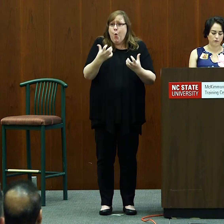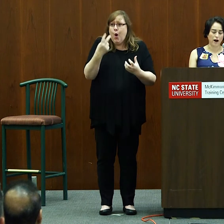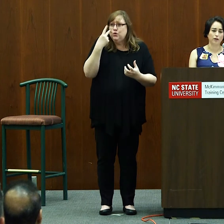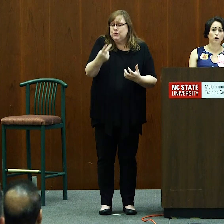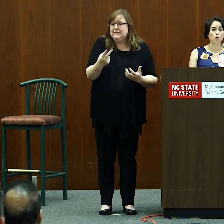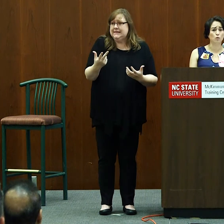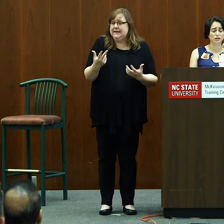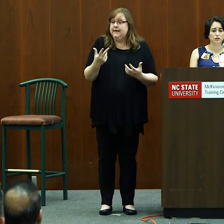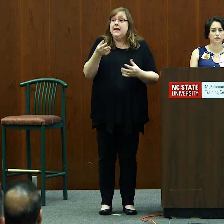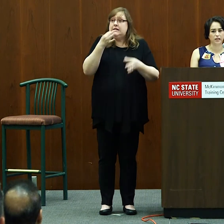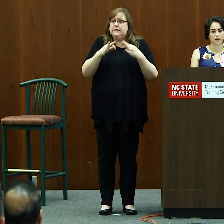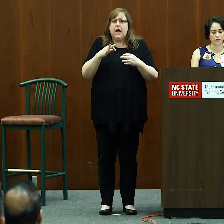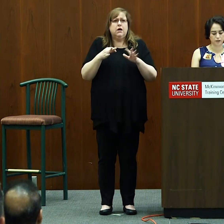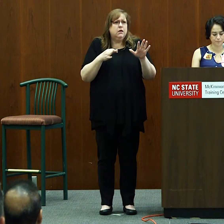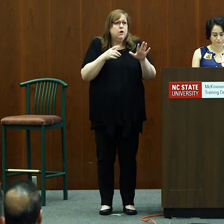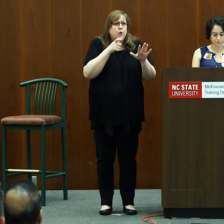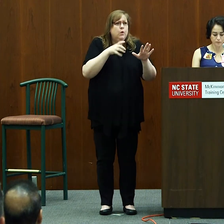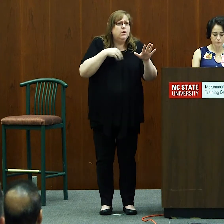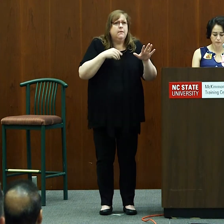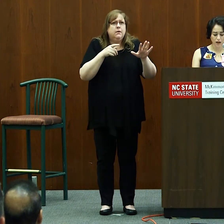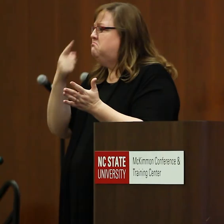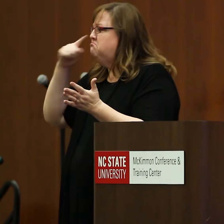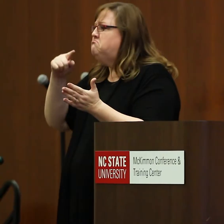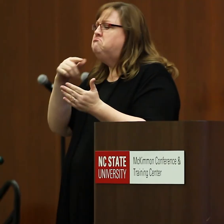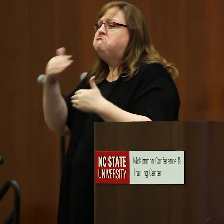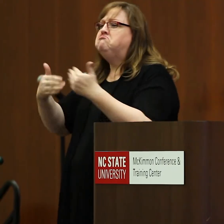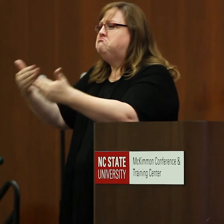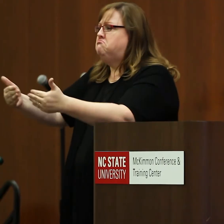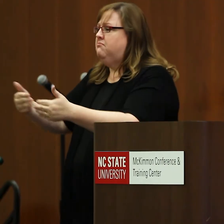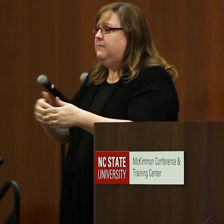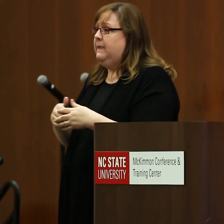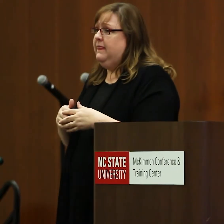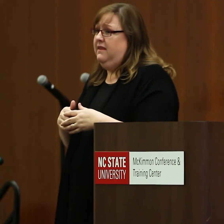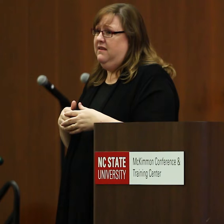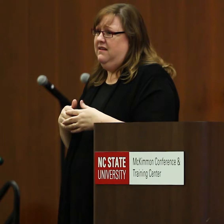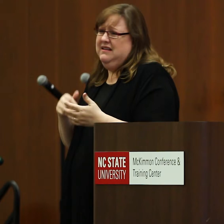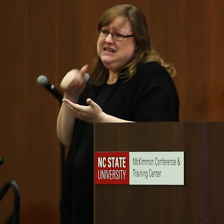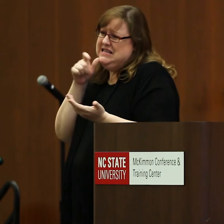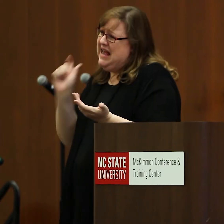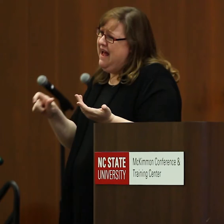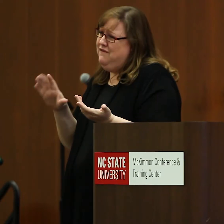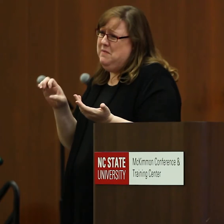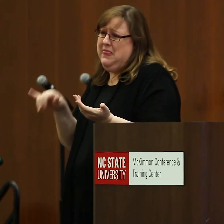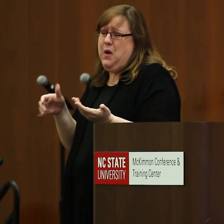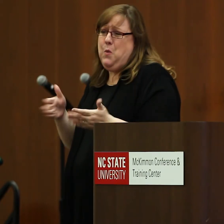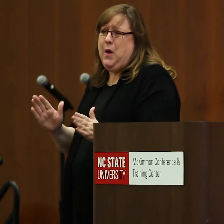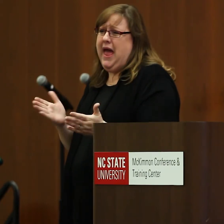rather who wants to see us. It doesn't have to be this way. We are all humans and we struggle in life.